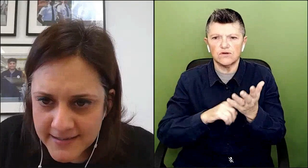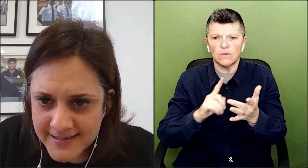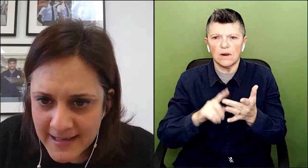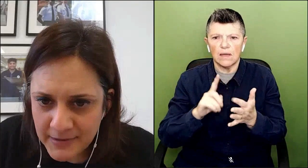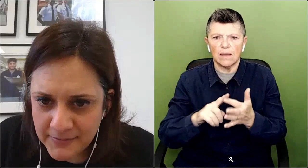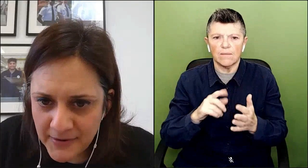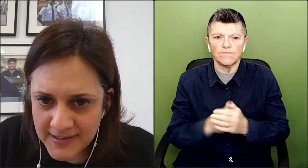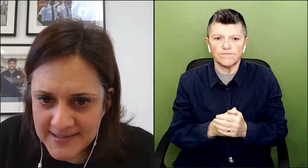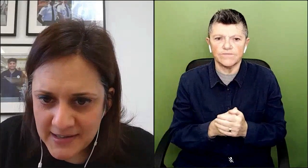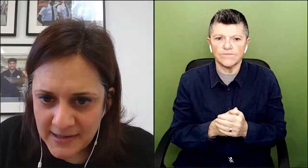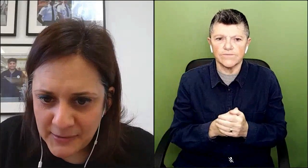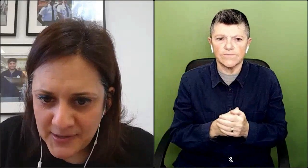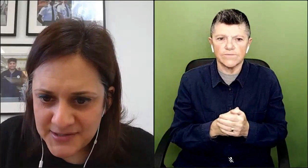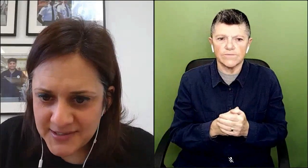Let me find another question.